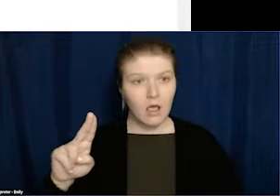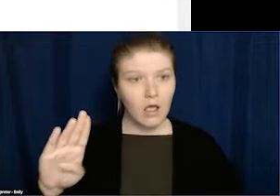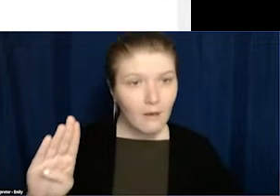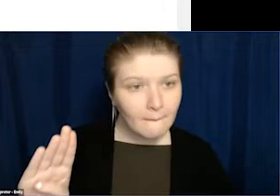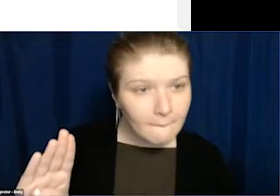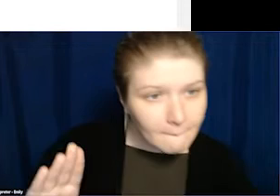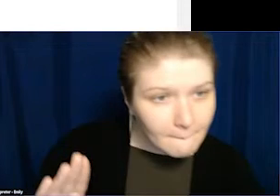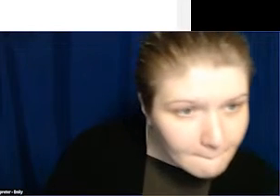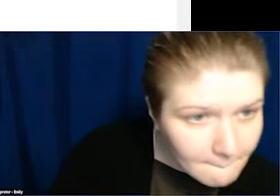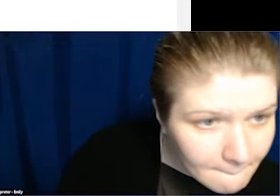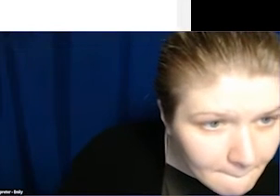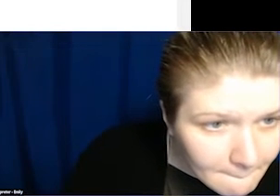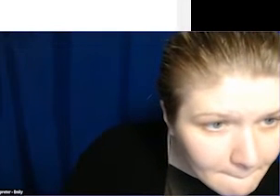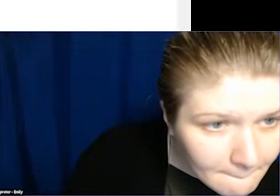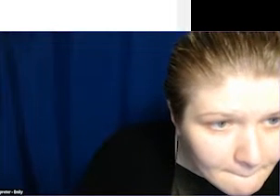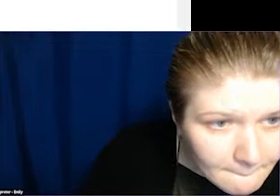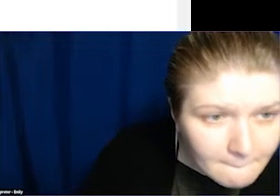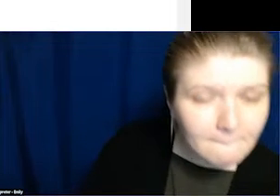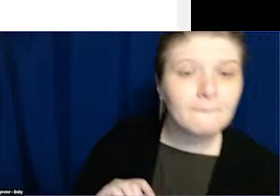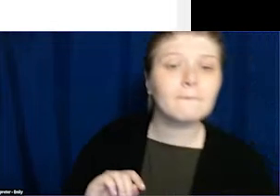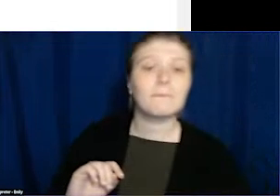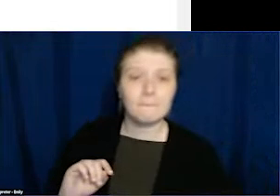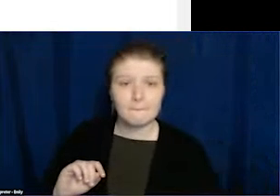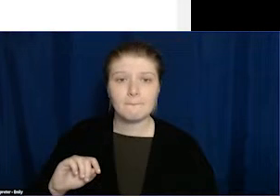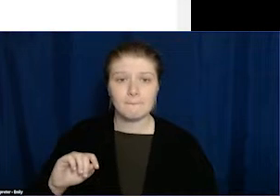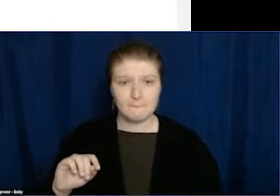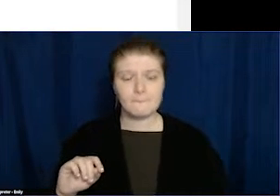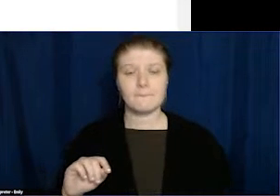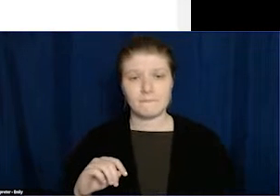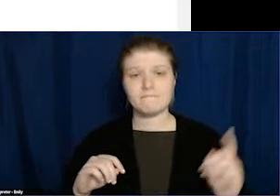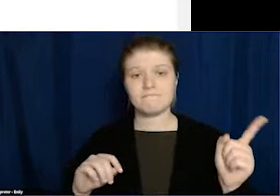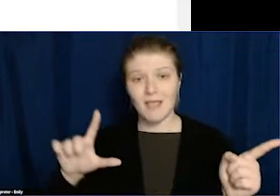This page was put together by volunteer program officers here at NSF.